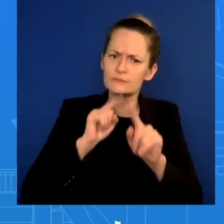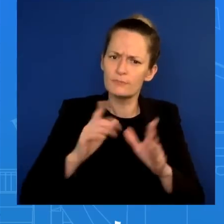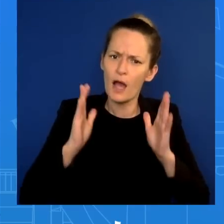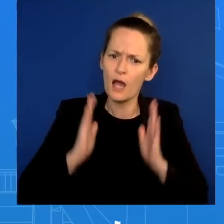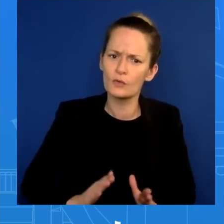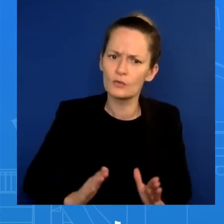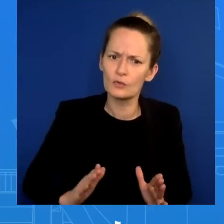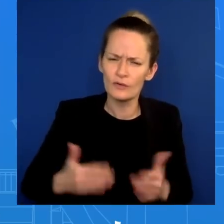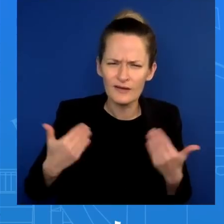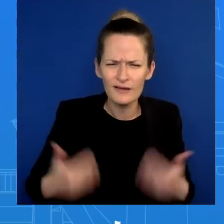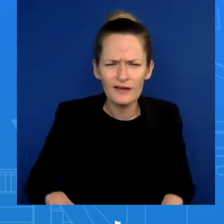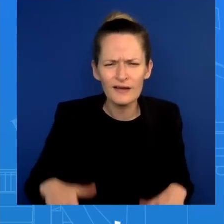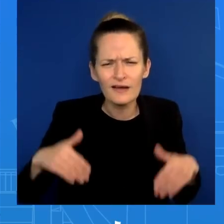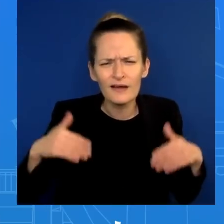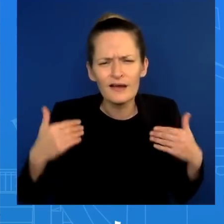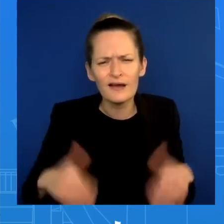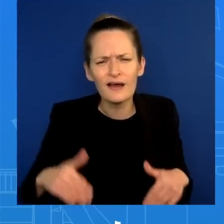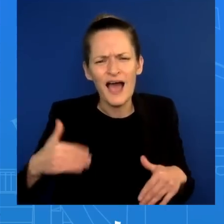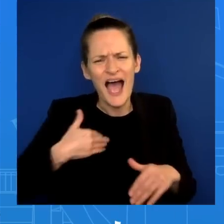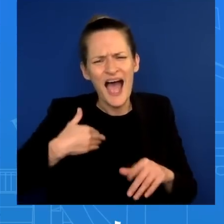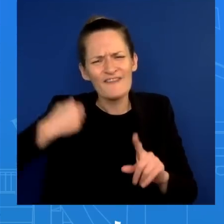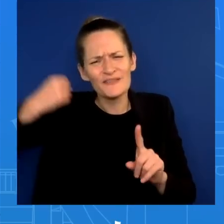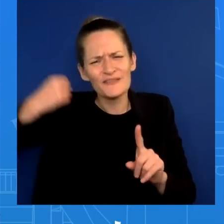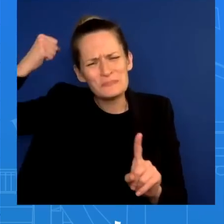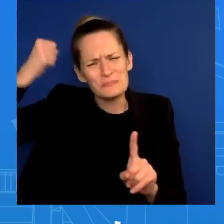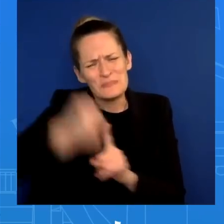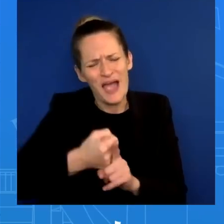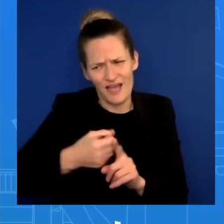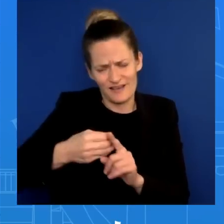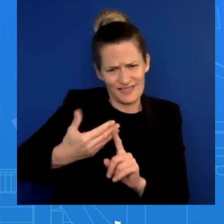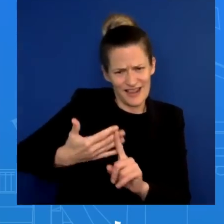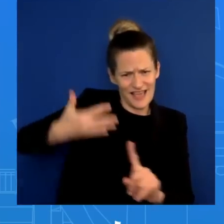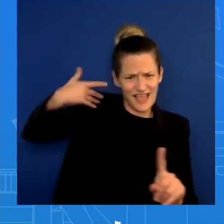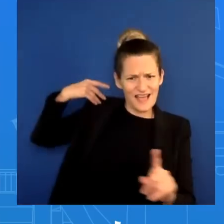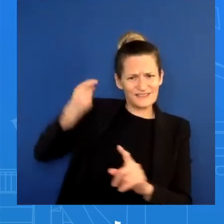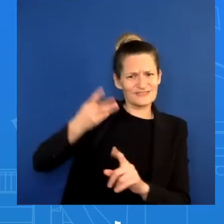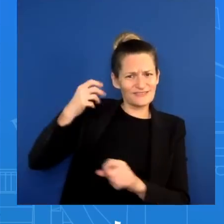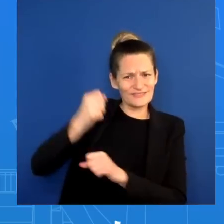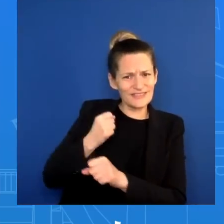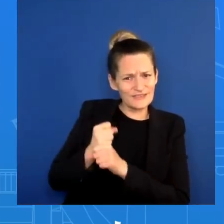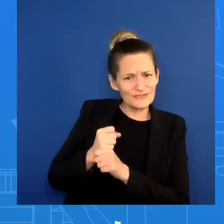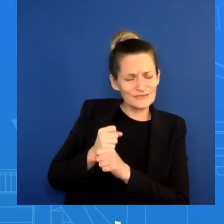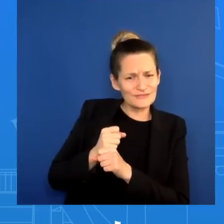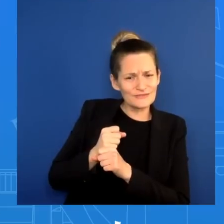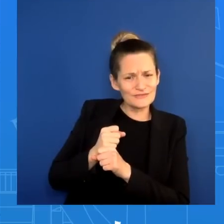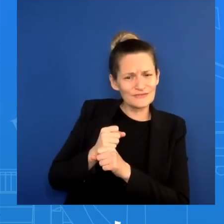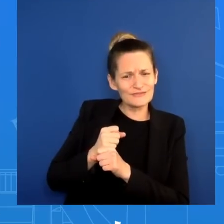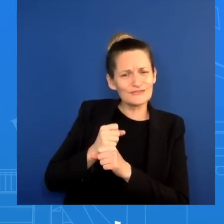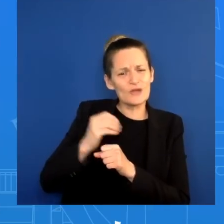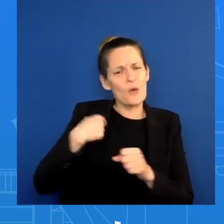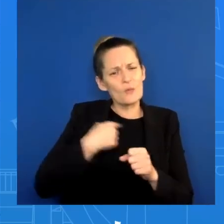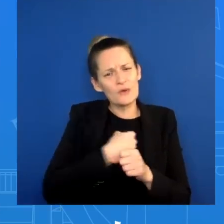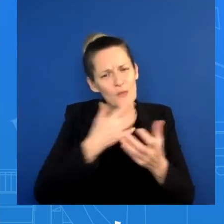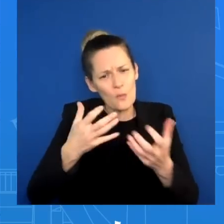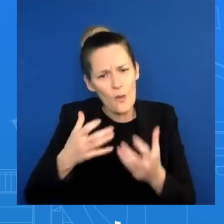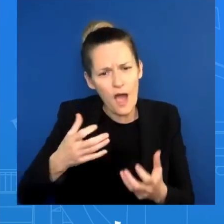So he wanted to make sure he gave them a little bit of relief, understanding that some folks some folks